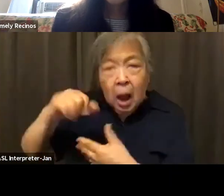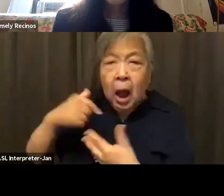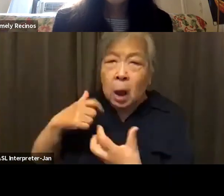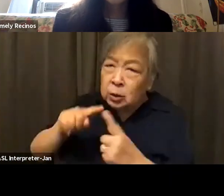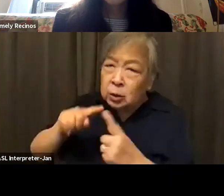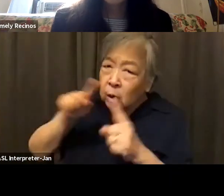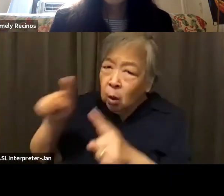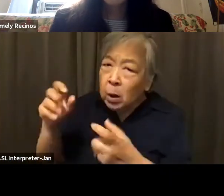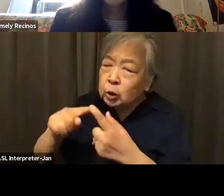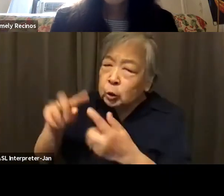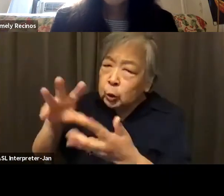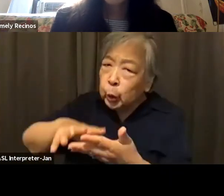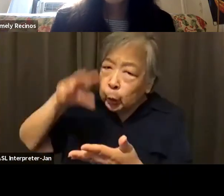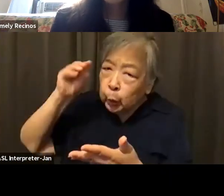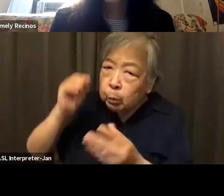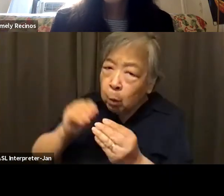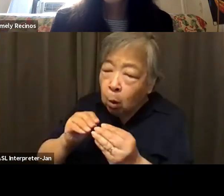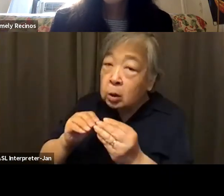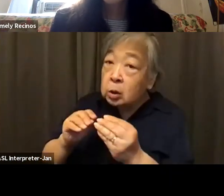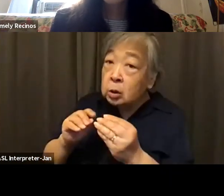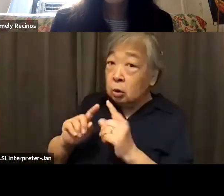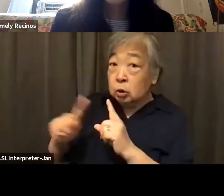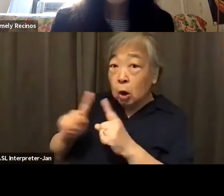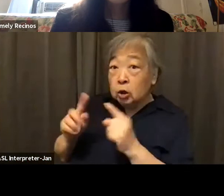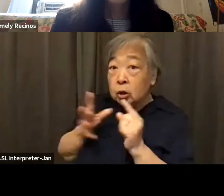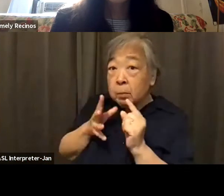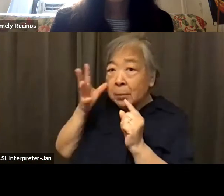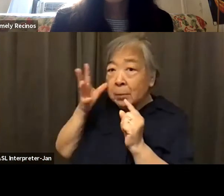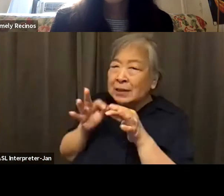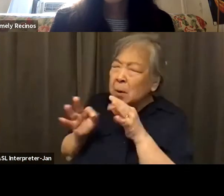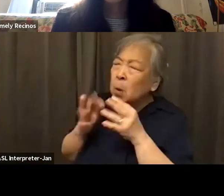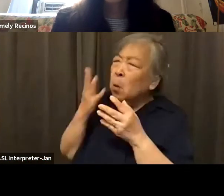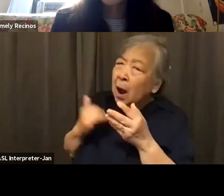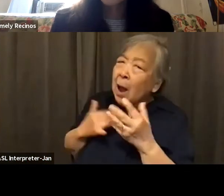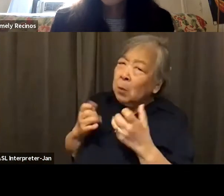having that conversation with them of why I wanted to go, why I felt comfortable going